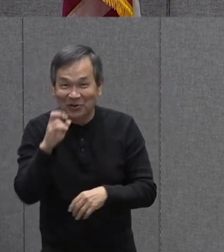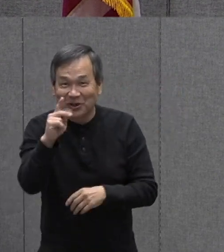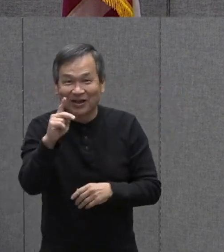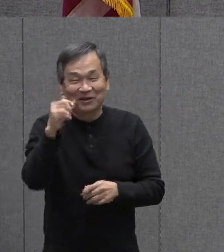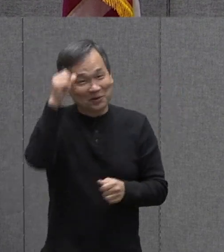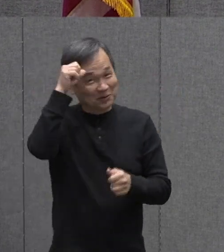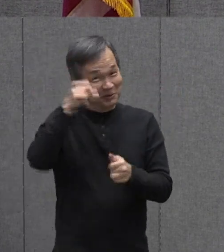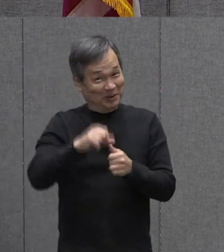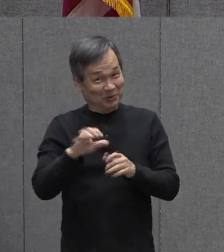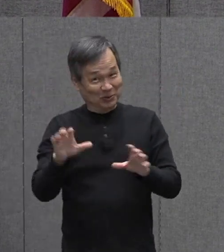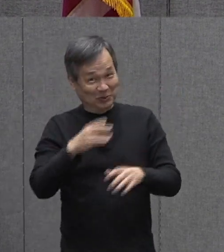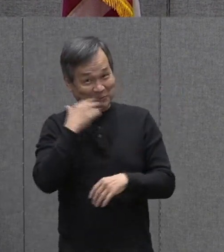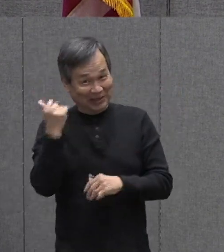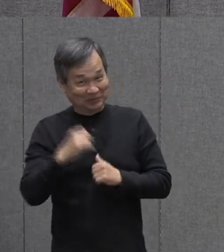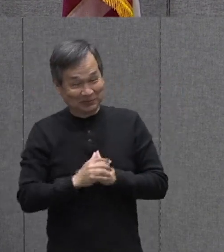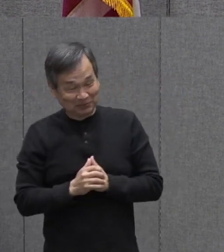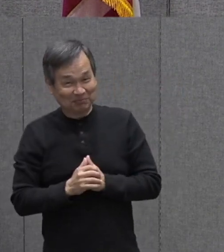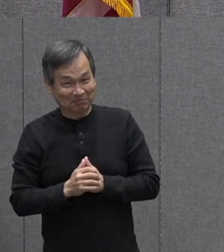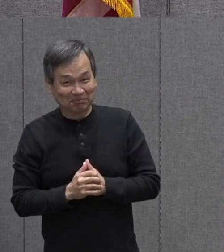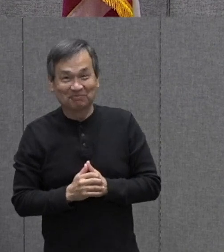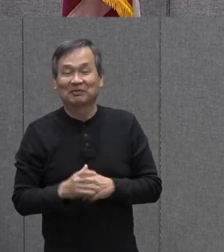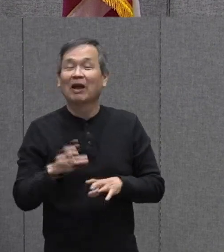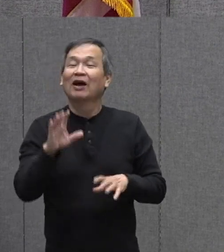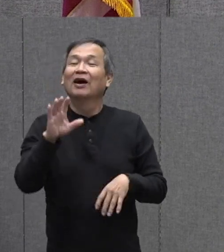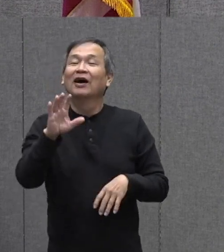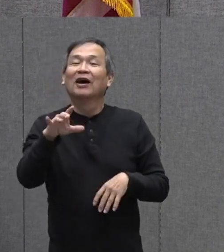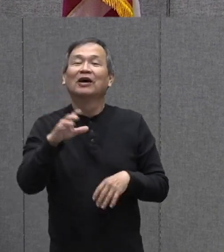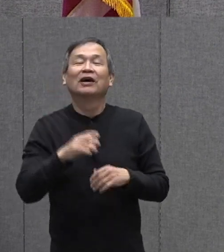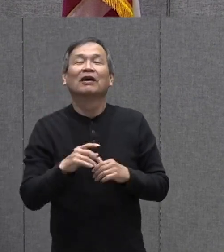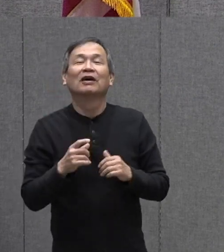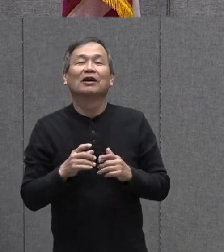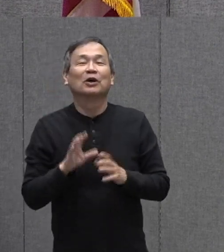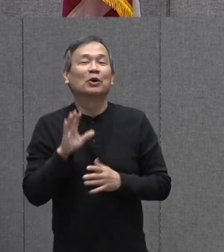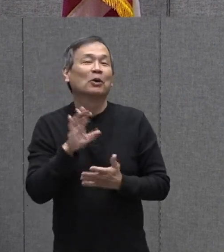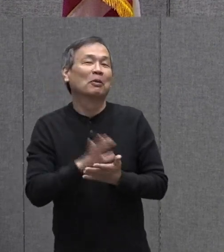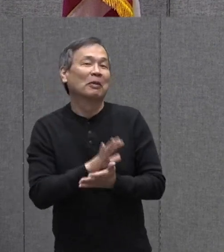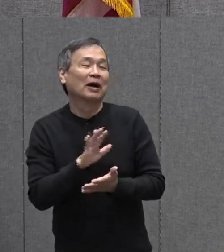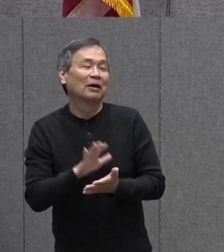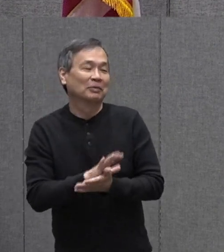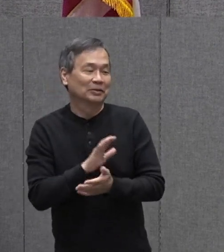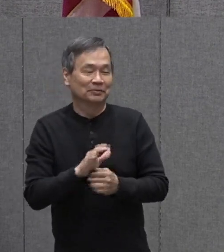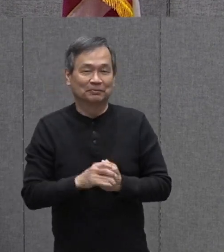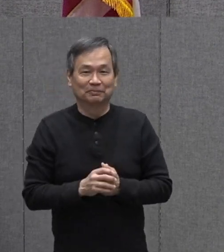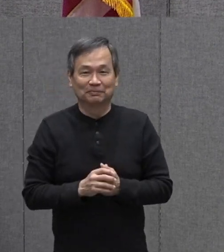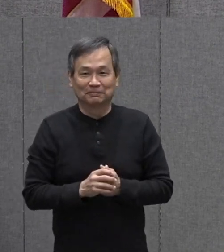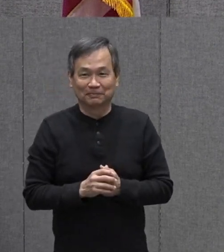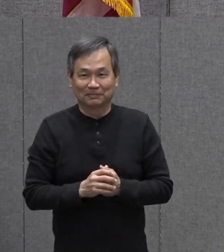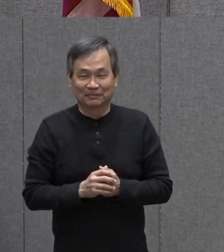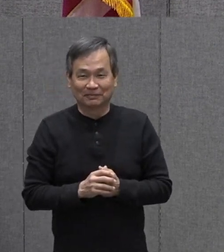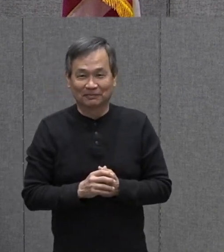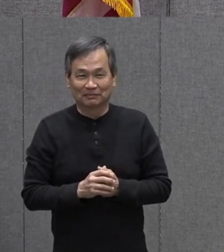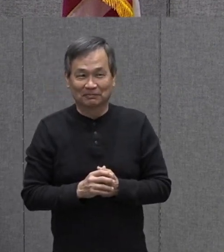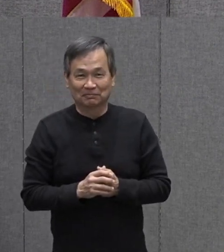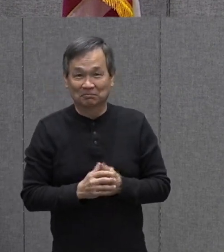we're gonna do our best. So, the very first thing I want you to do friends on your piece of paper, is to draw a large circle.